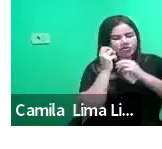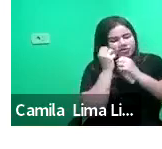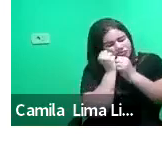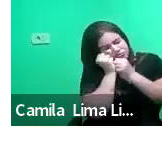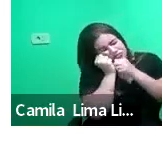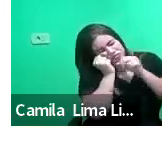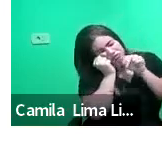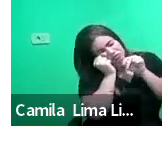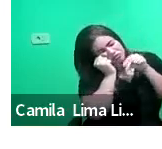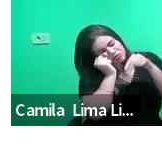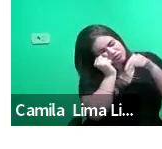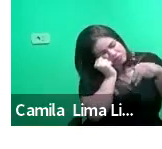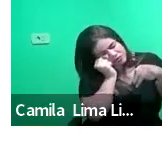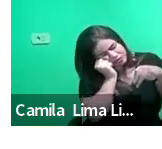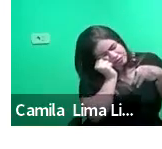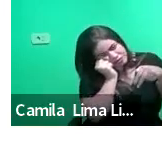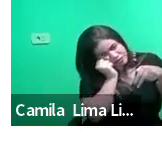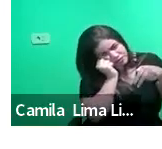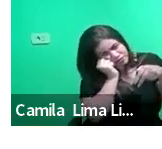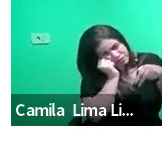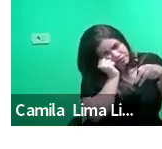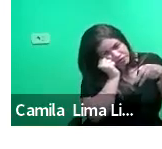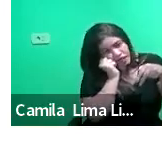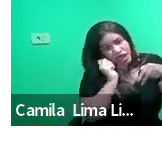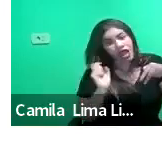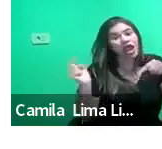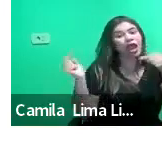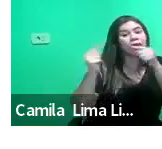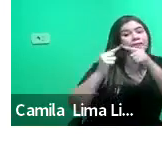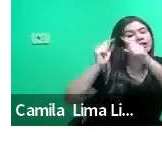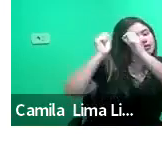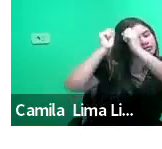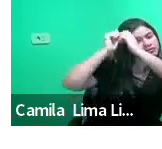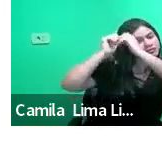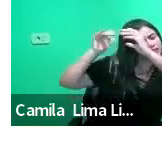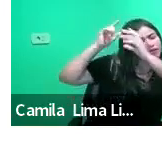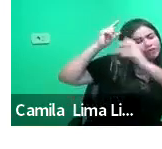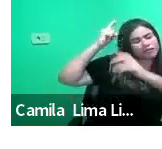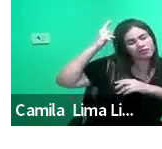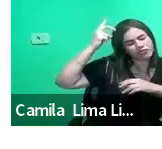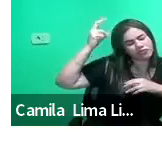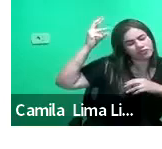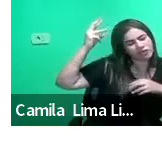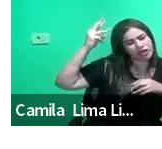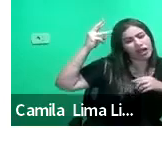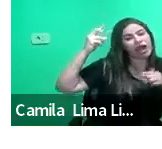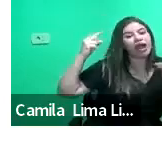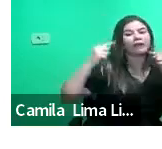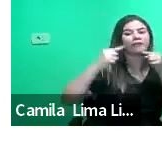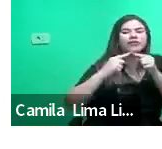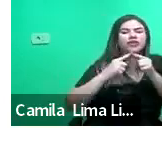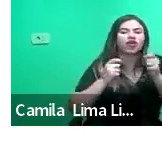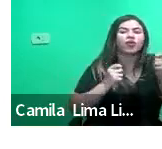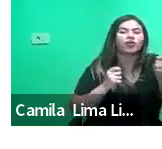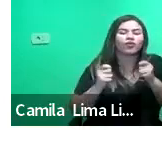got up at the signal 3 conditioned reflex. that's what he called That's what he calls it I controlled I controlled my behavior through